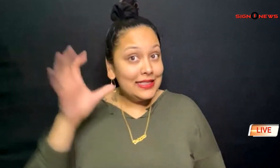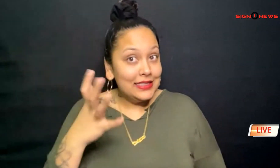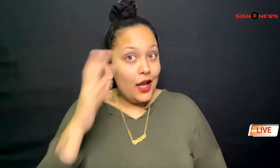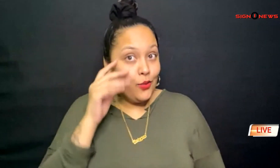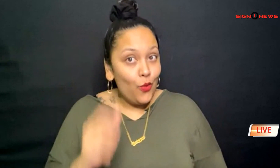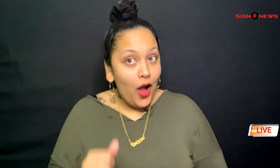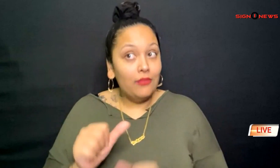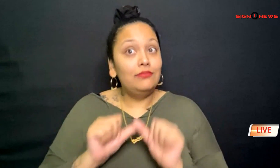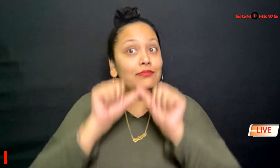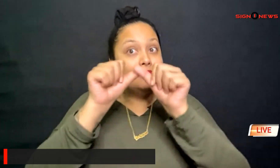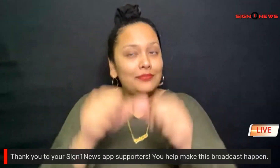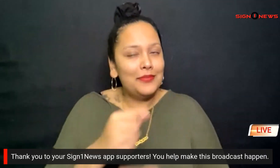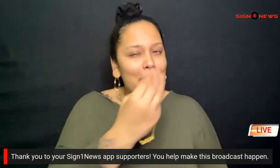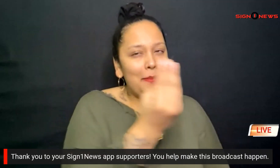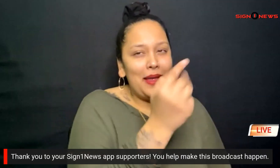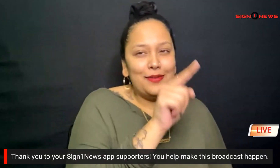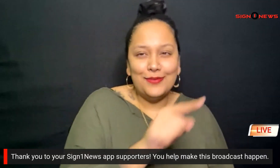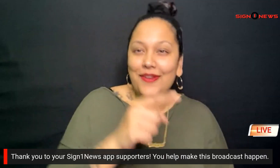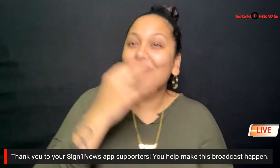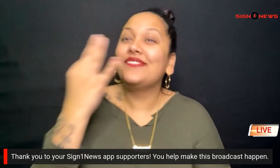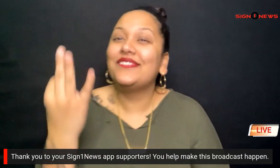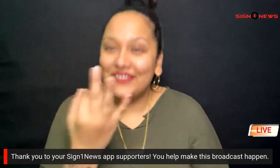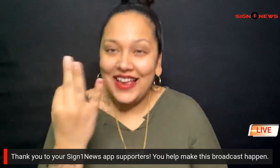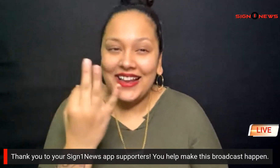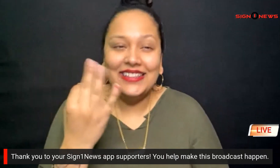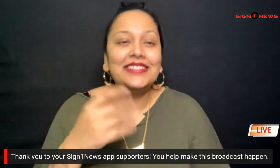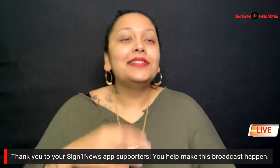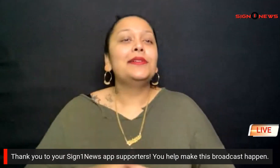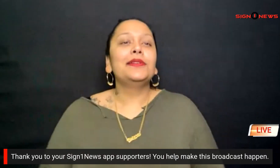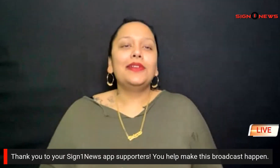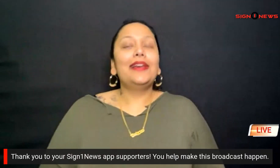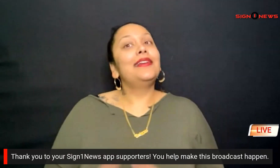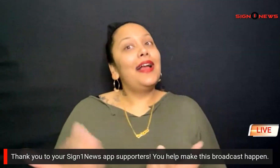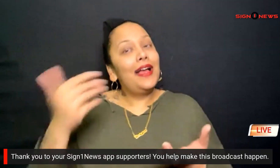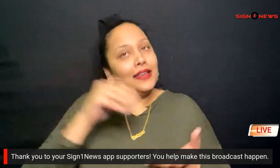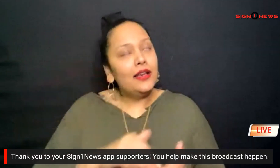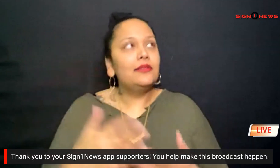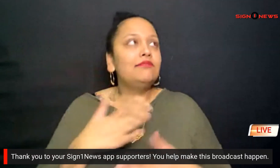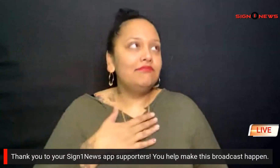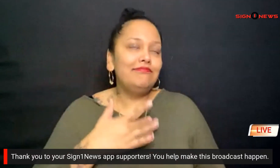help it happen without you Sign1News will be broadcasting updates Monday through Friday